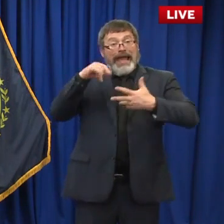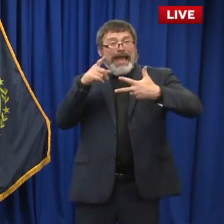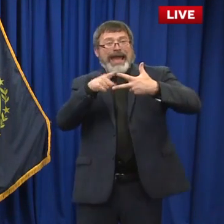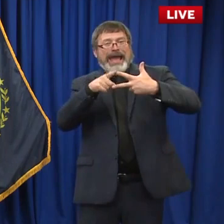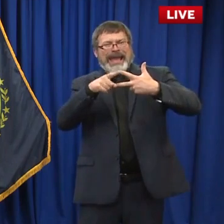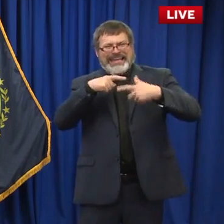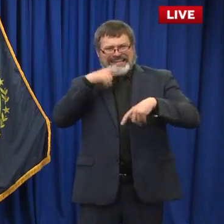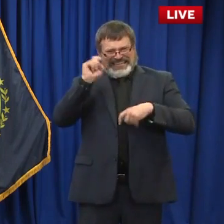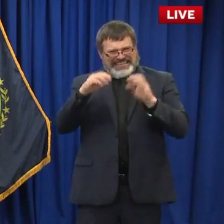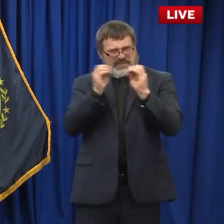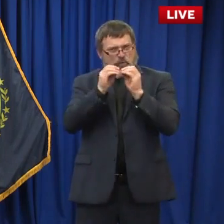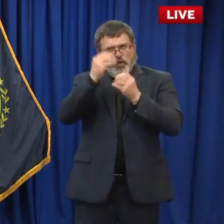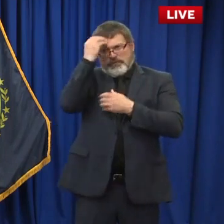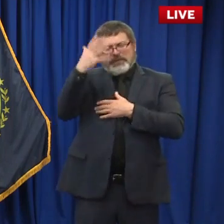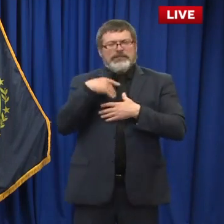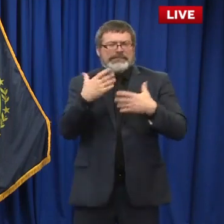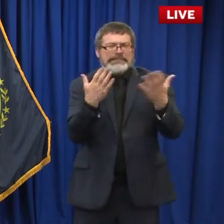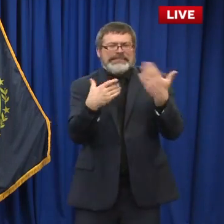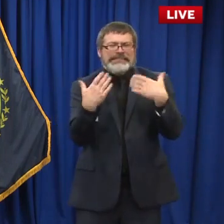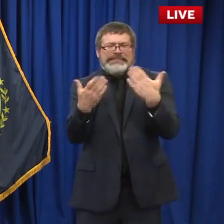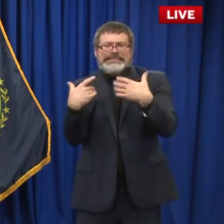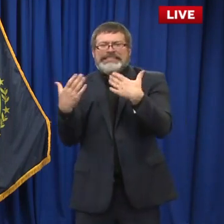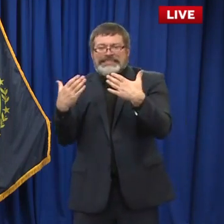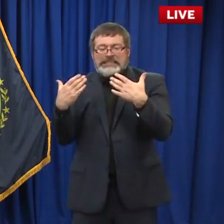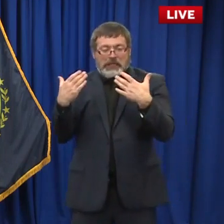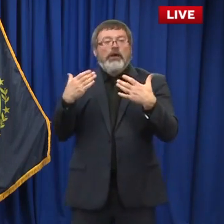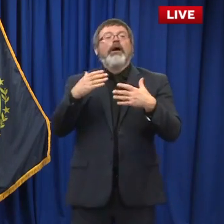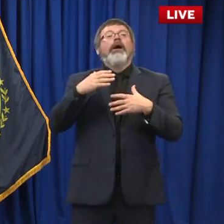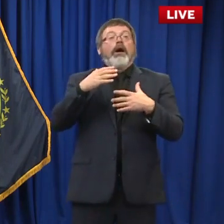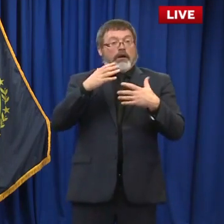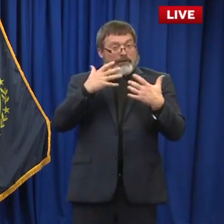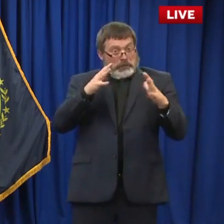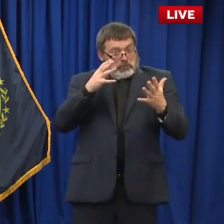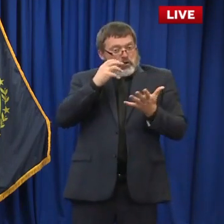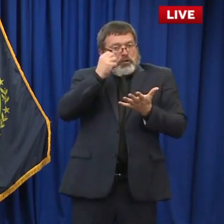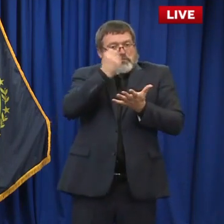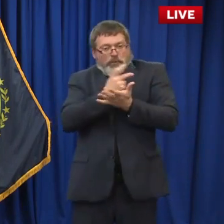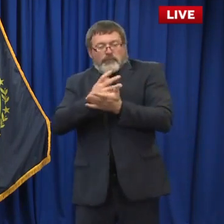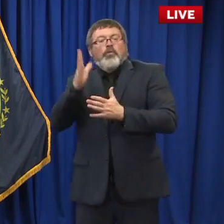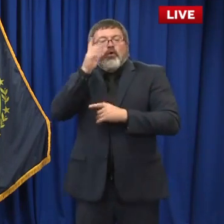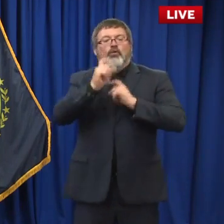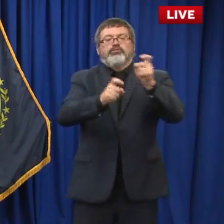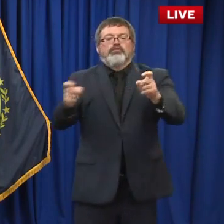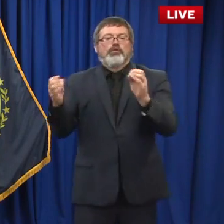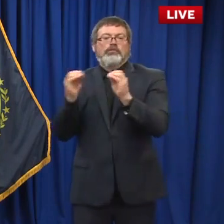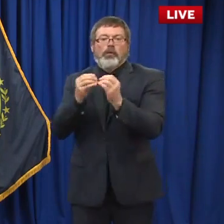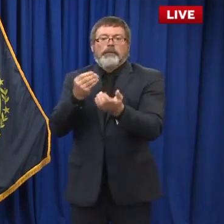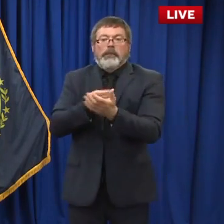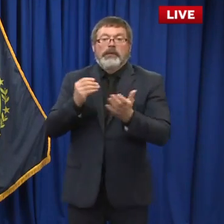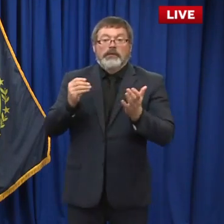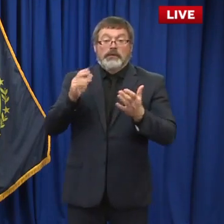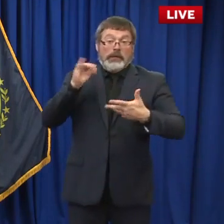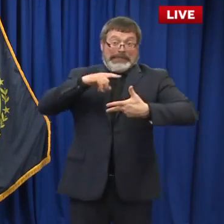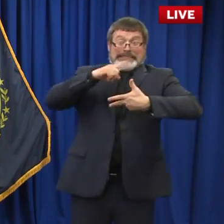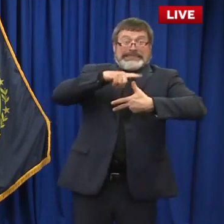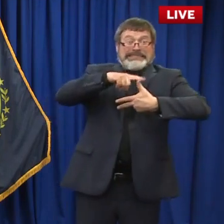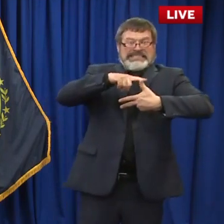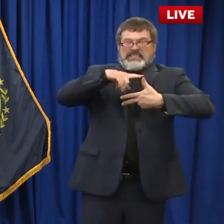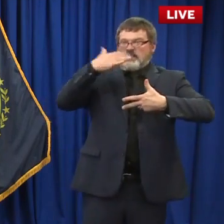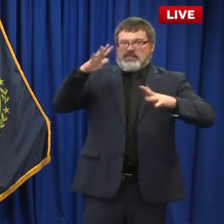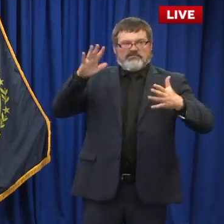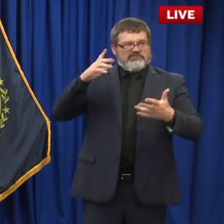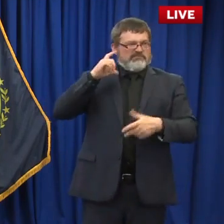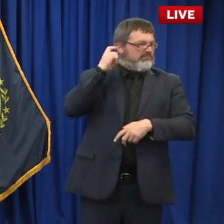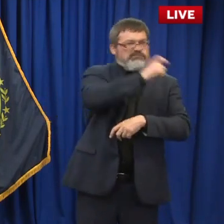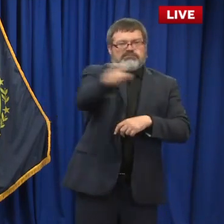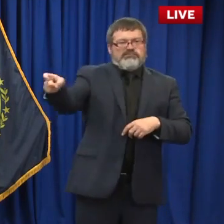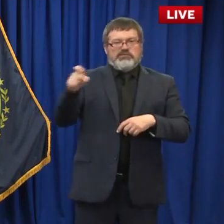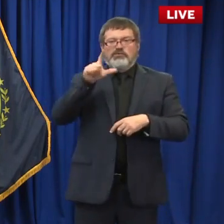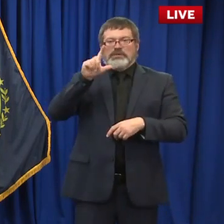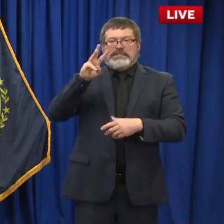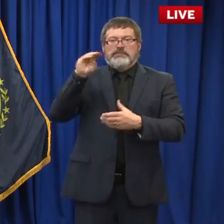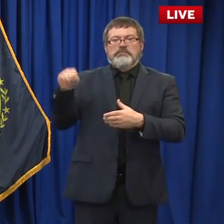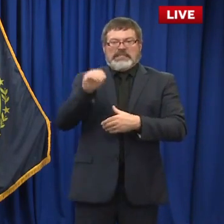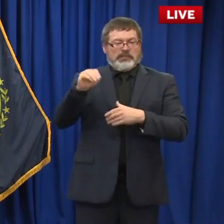COMPLICATED, SO WE WANT TO AGAIN, TAKE THE TIME AND GO THROUGH A VARIETY OF THEM INDIVIDUALLY, AND MAKING SURE THAT WE'RE GETTING IT RIGHT ON ELIGIBILITY AND WHATNOT, BUT THE